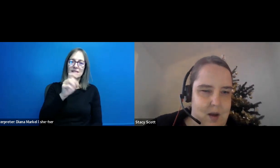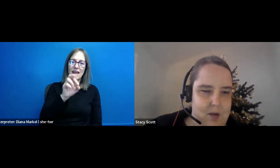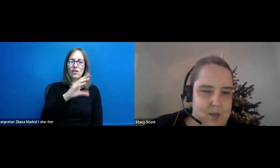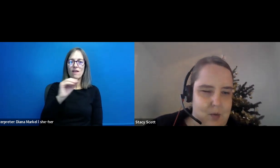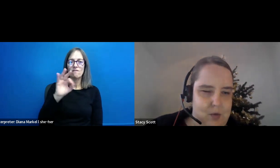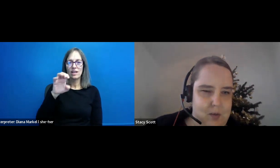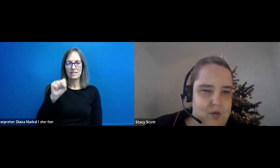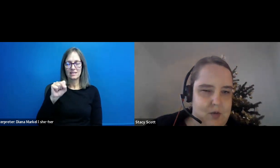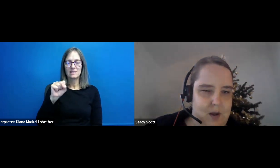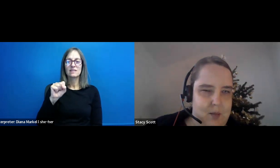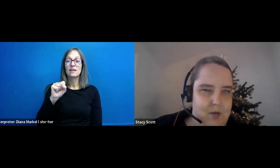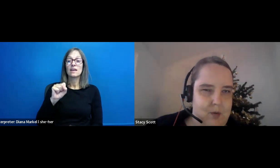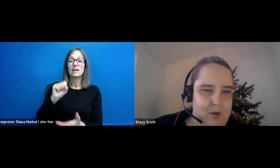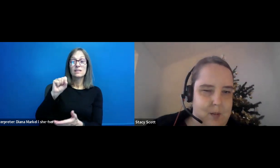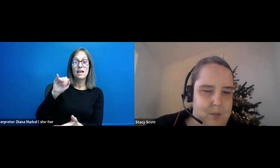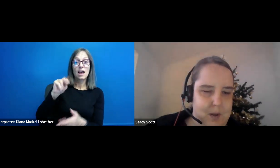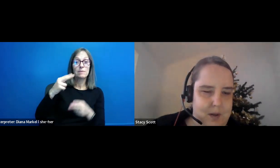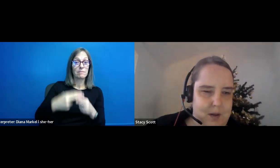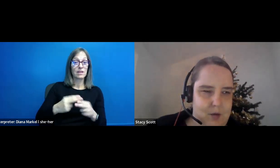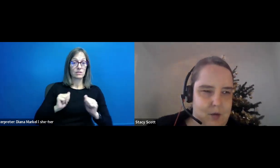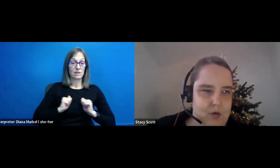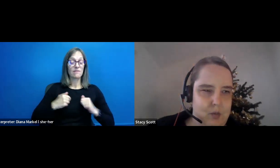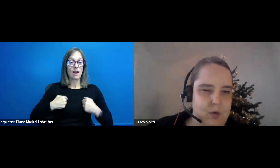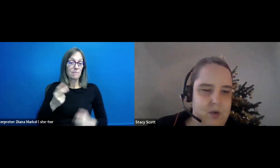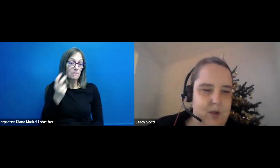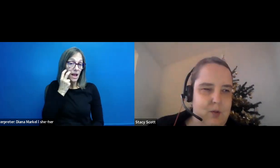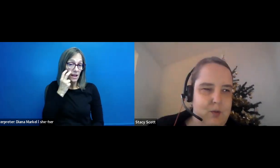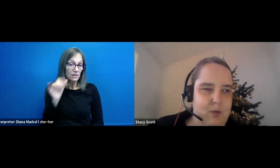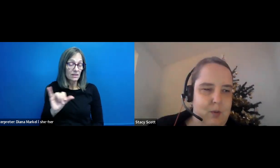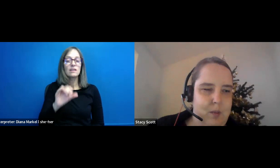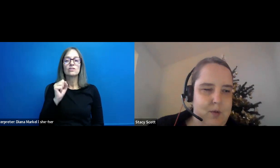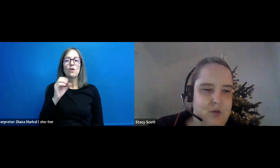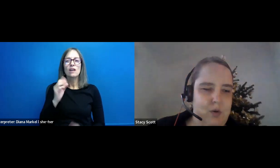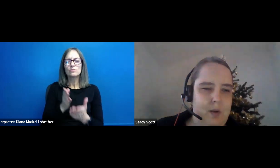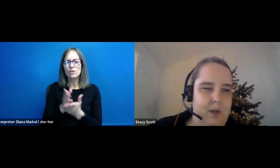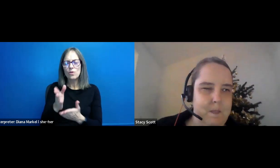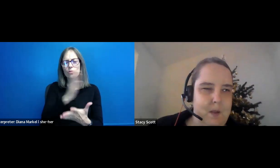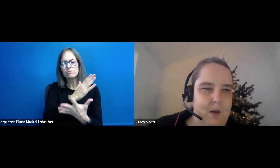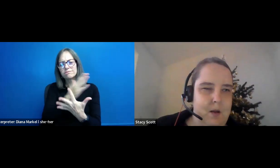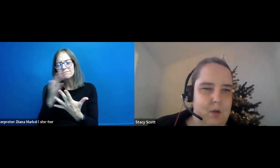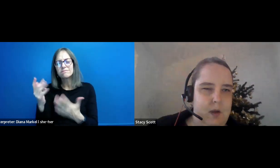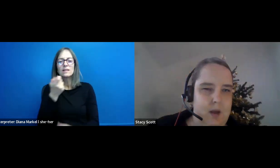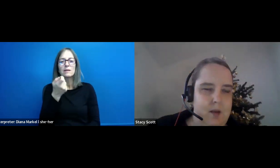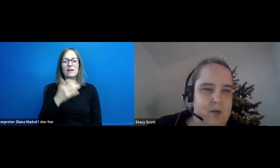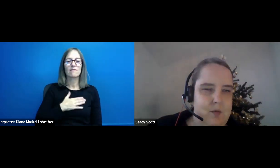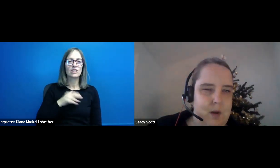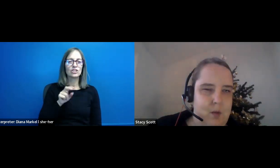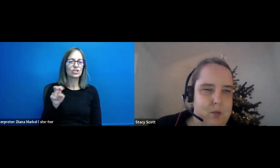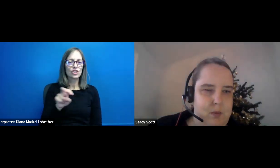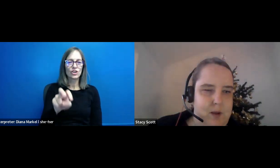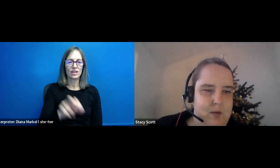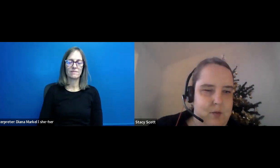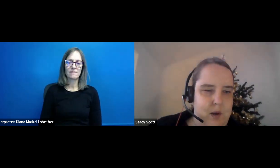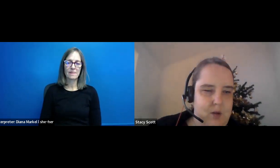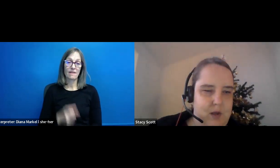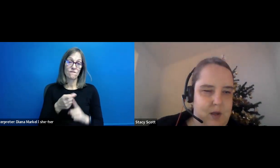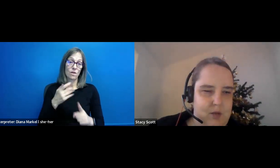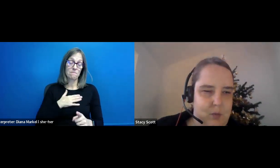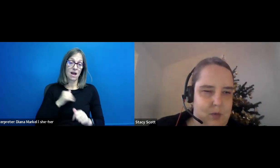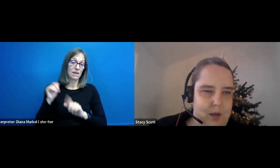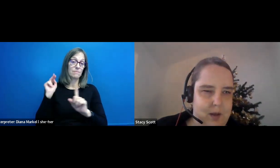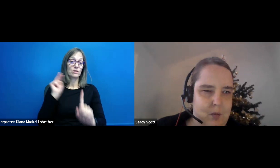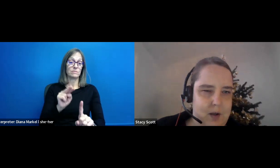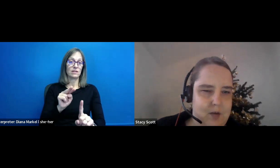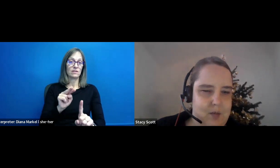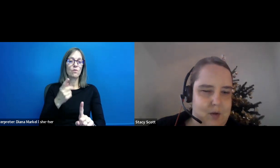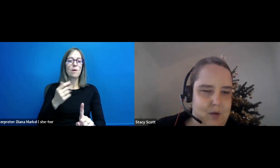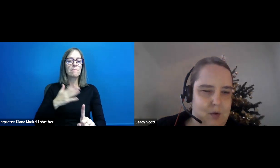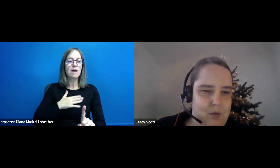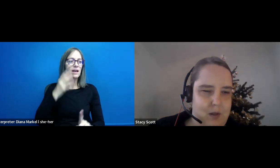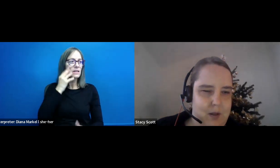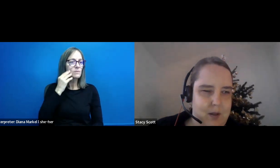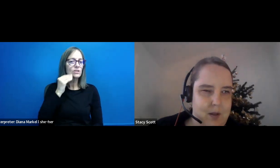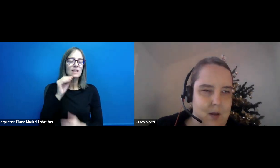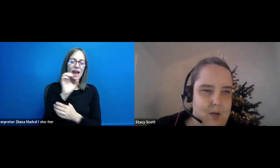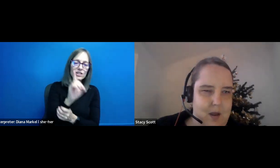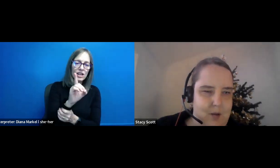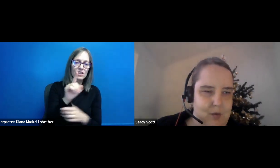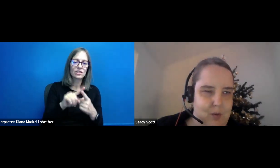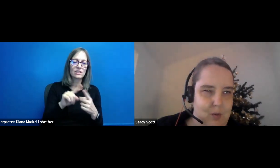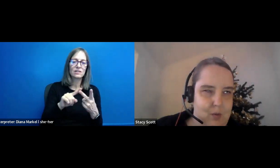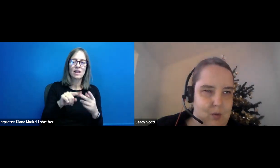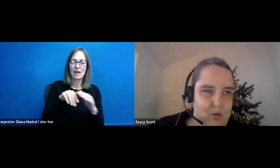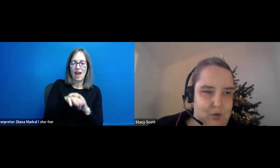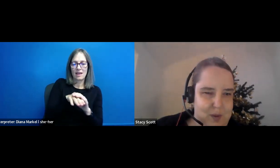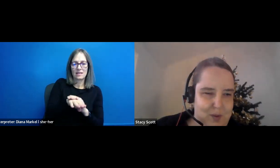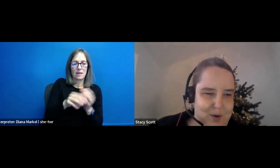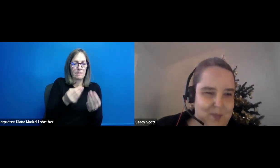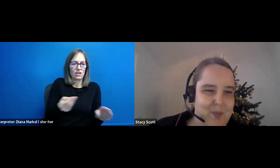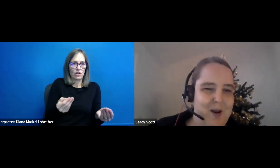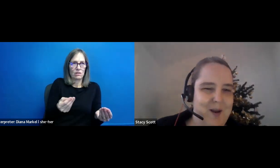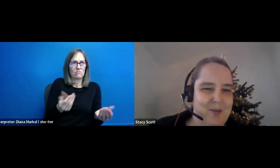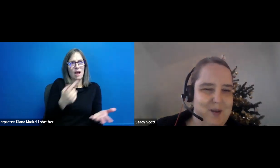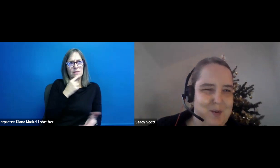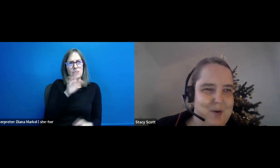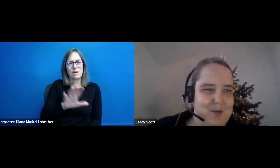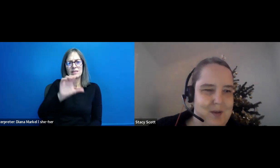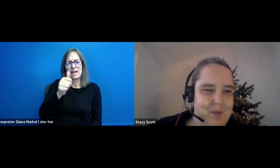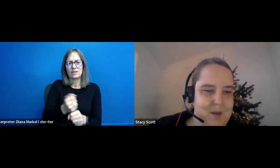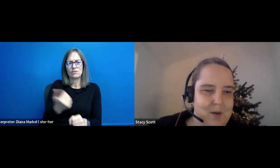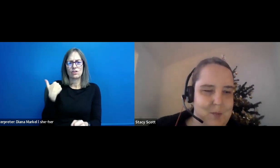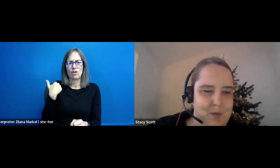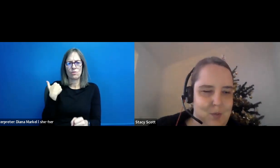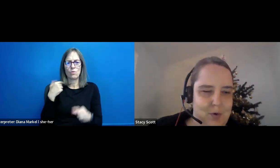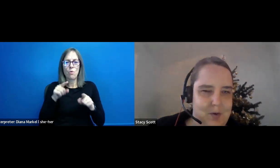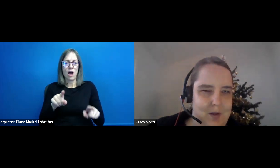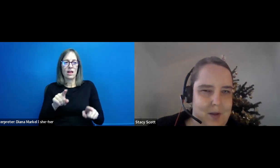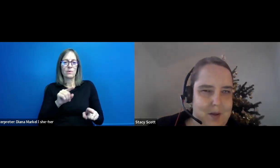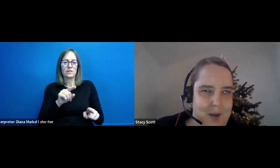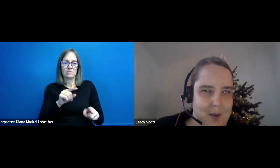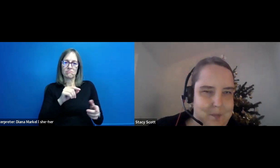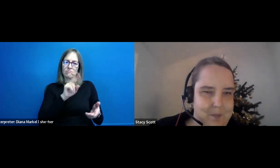Stacy Scott: Simon also mentioned that I myself i'm blind. And so I just want to take you through a bit of a journey looking at from my own perspective, what education was like, and what access materials was like ten years ago, or just a bit over when I was at university, compared to what it's like now.